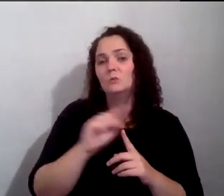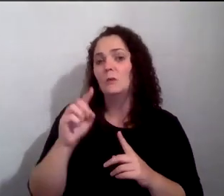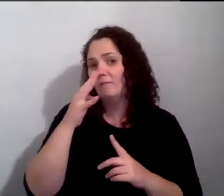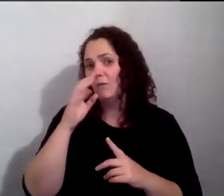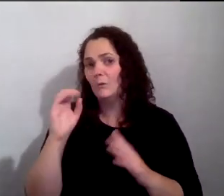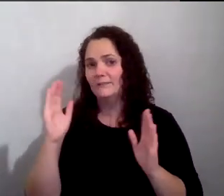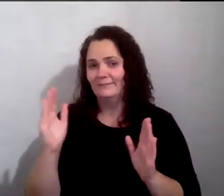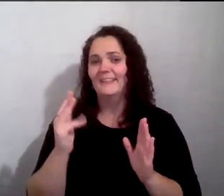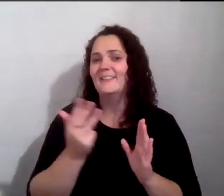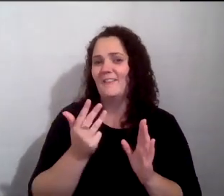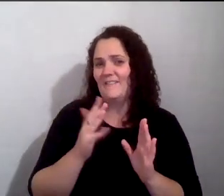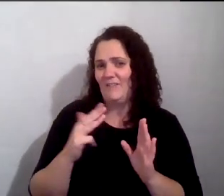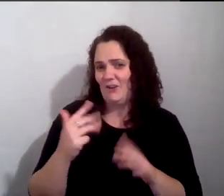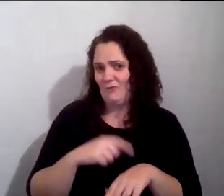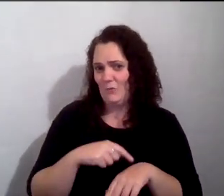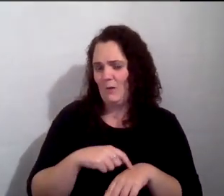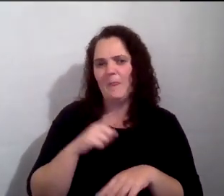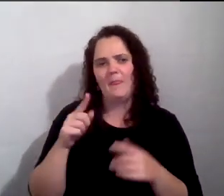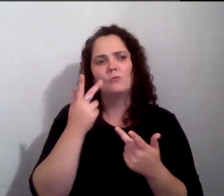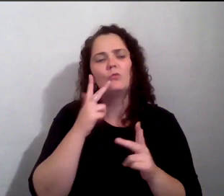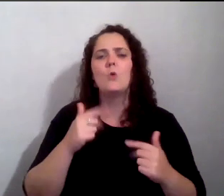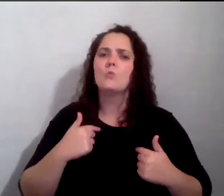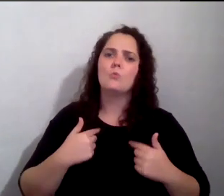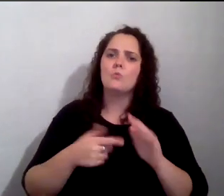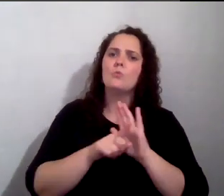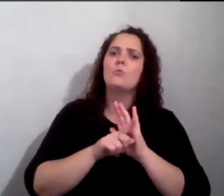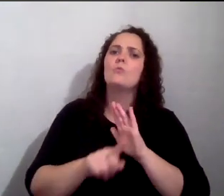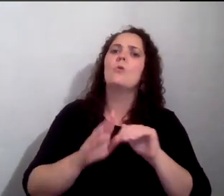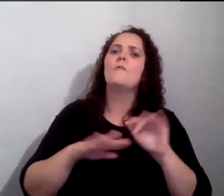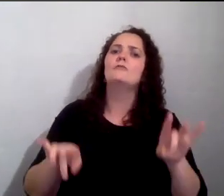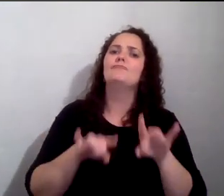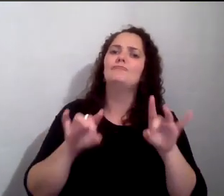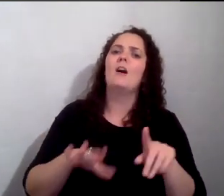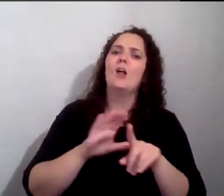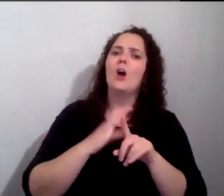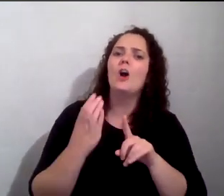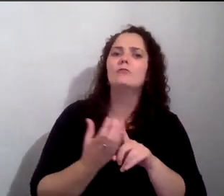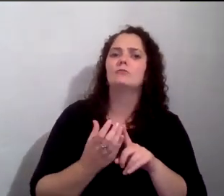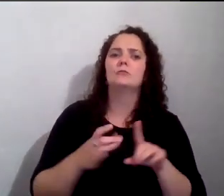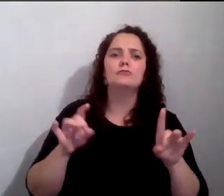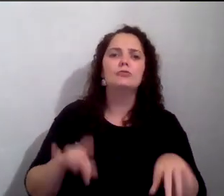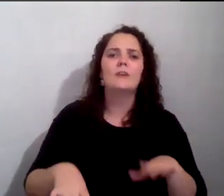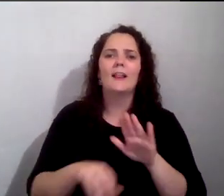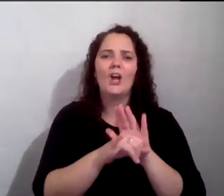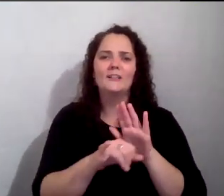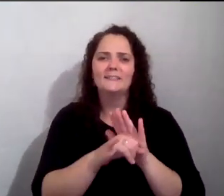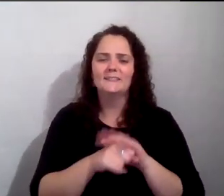social realism and an expressionist approach and to some extent surrealism as well but not to that kind of degree.